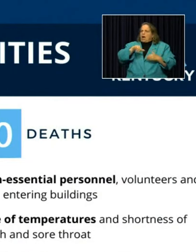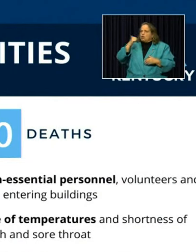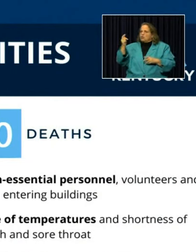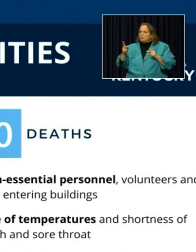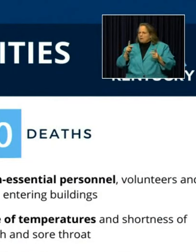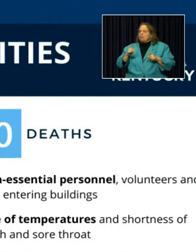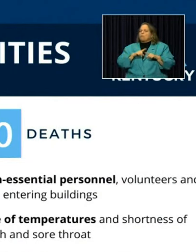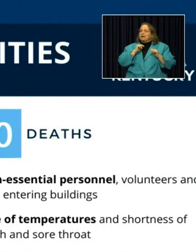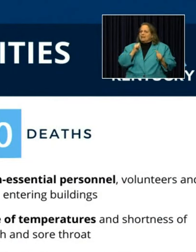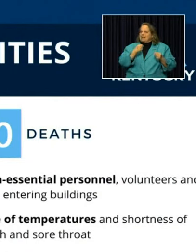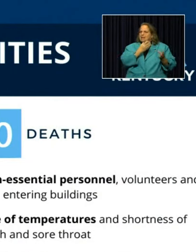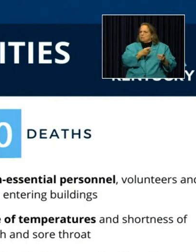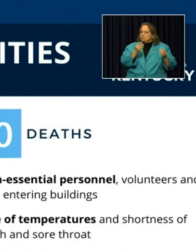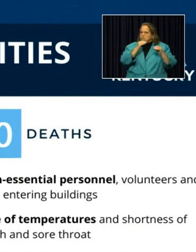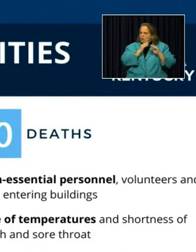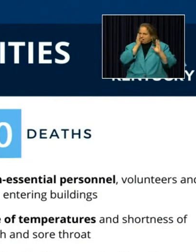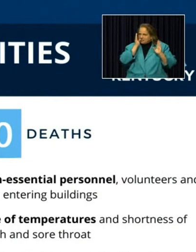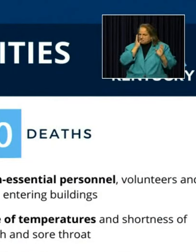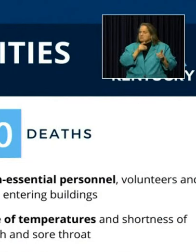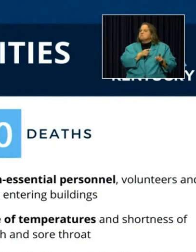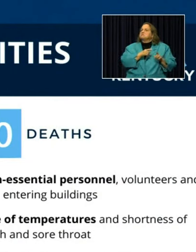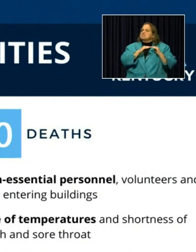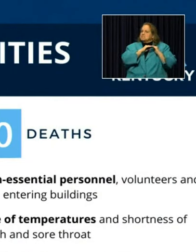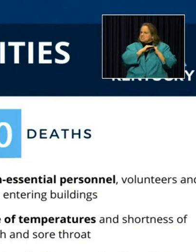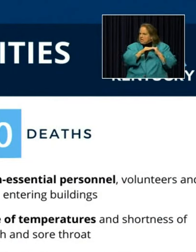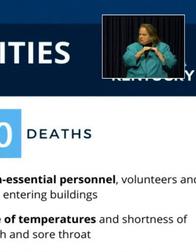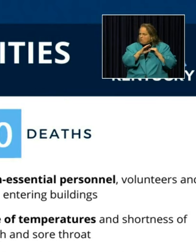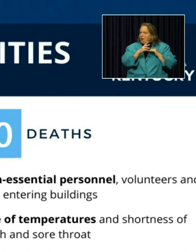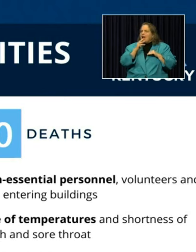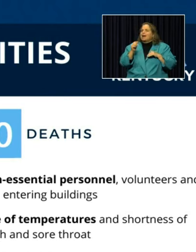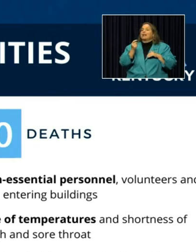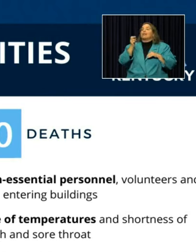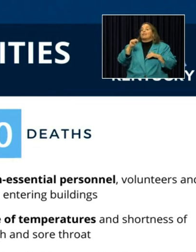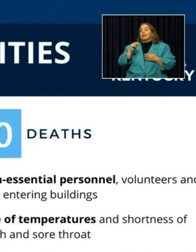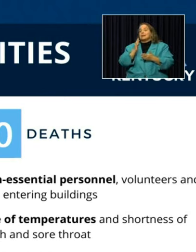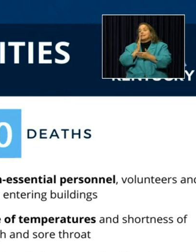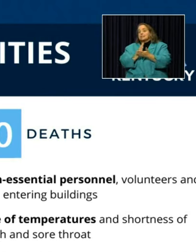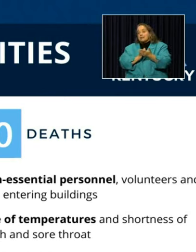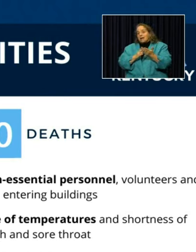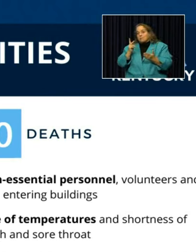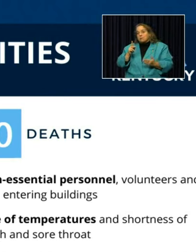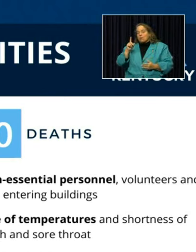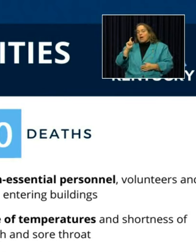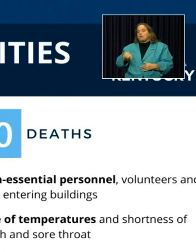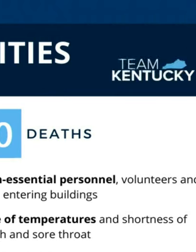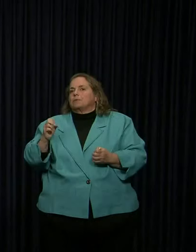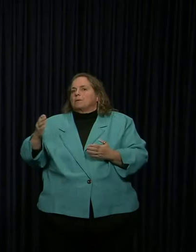RAISED AND HOW WE'RE GOING TO SPEND IT.